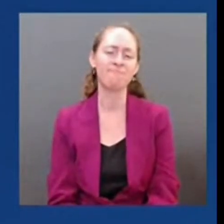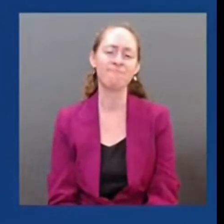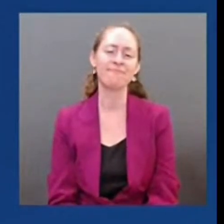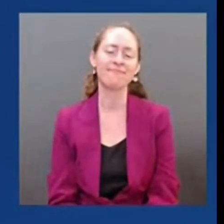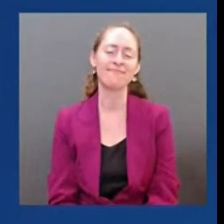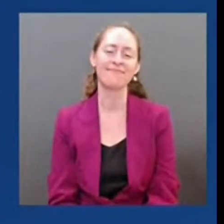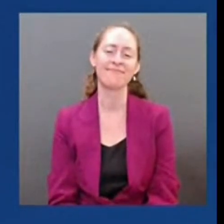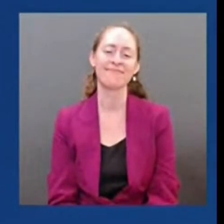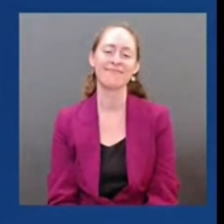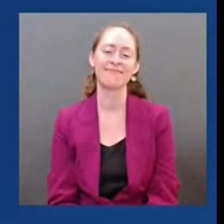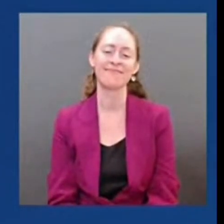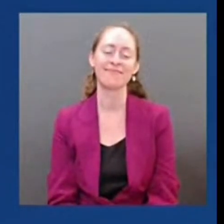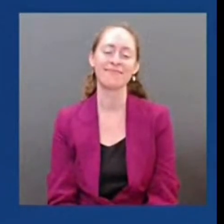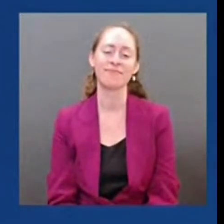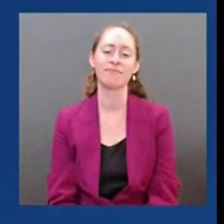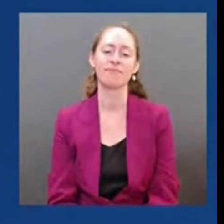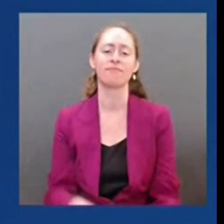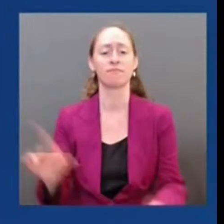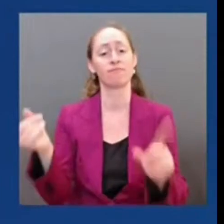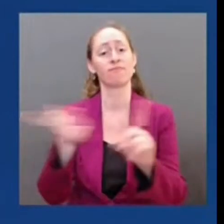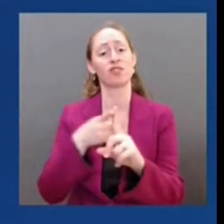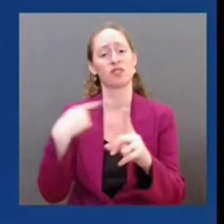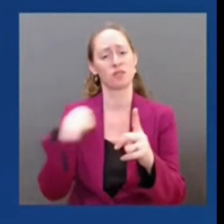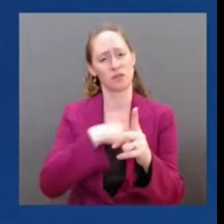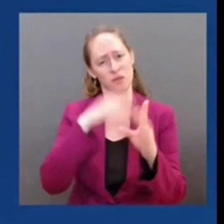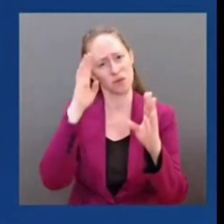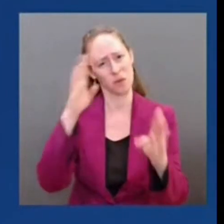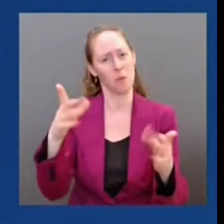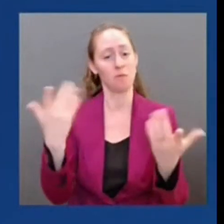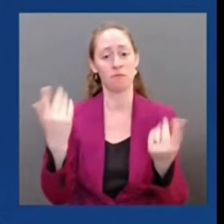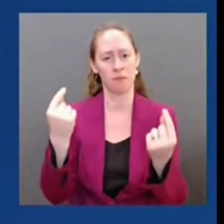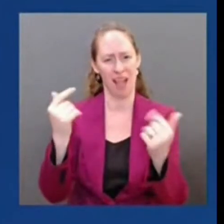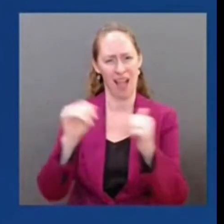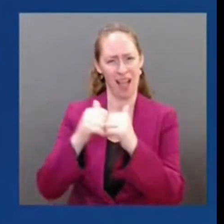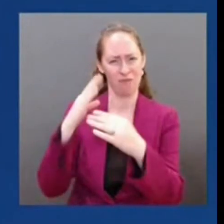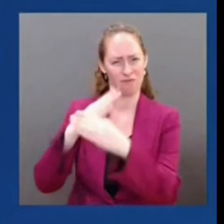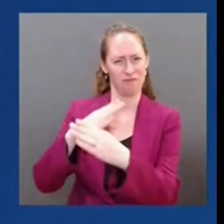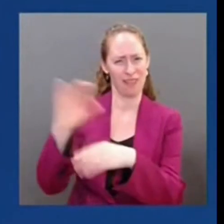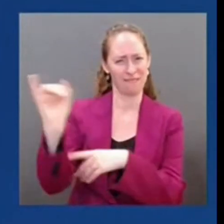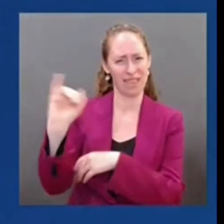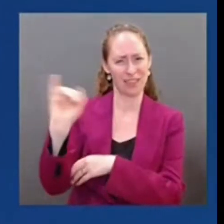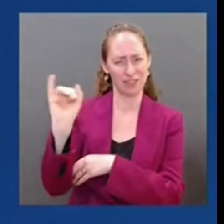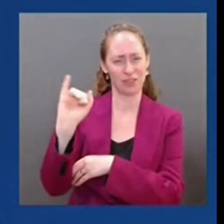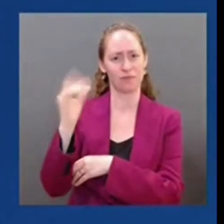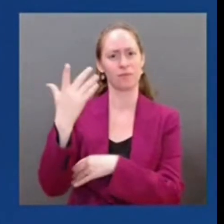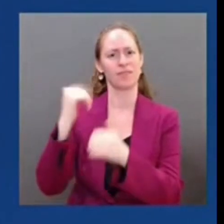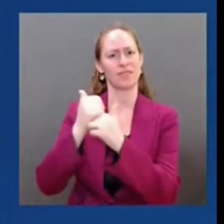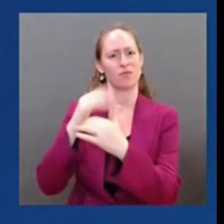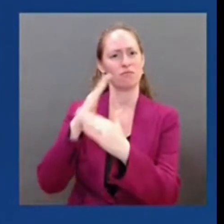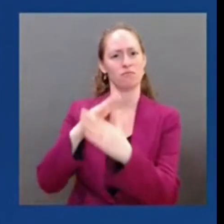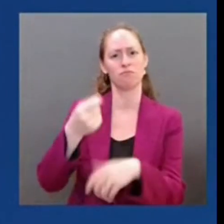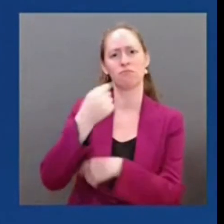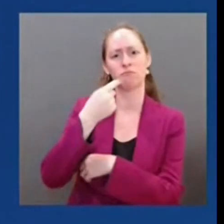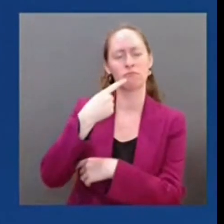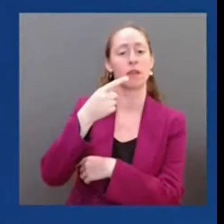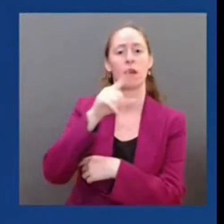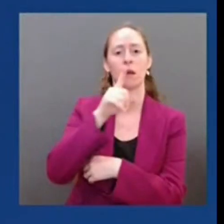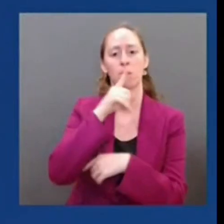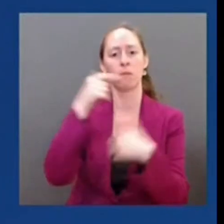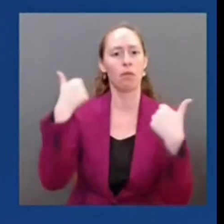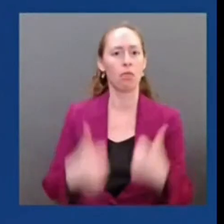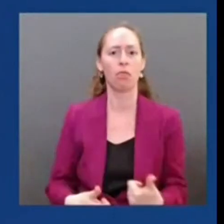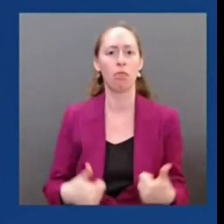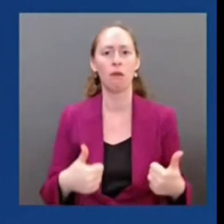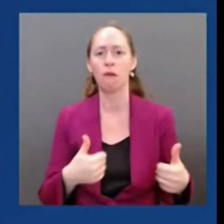WE CAN GET INTO MORE DETAILS,